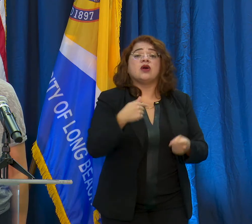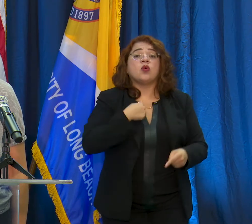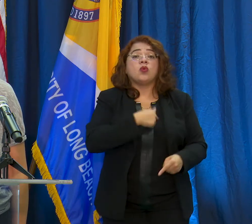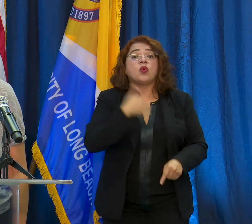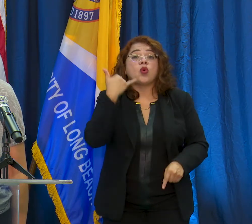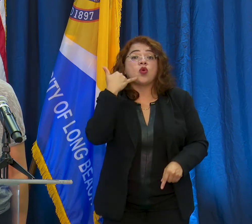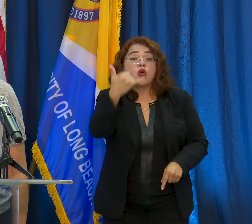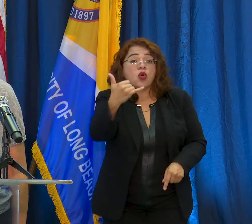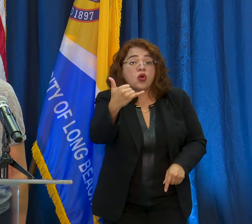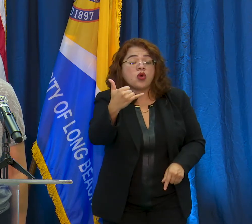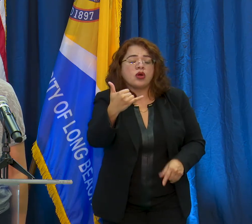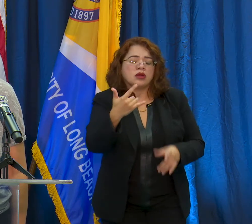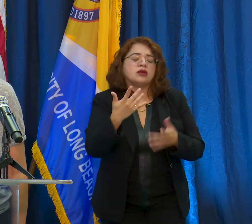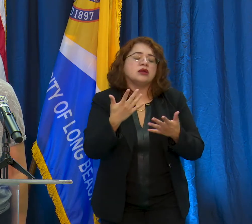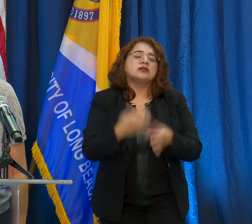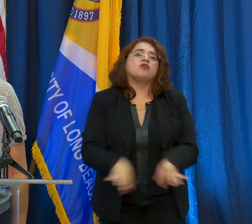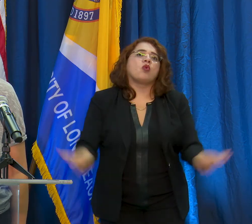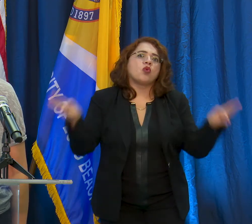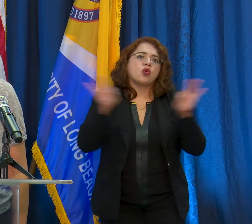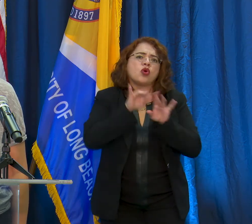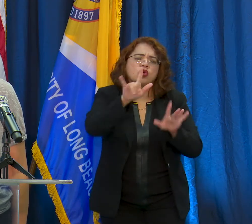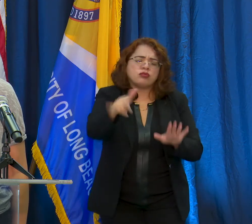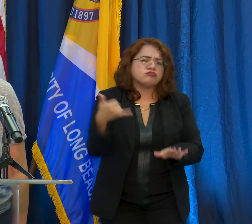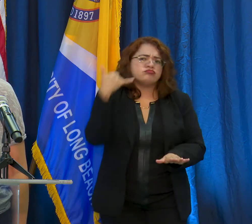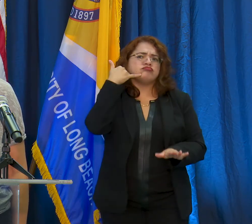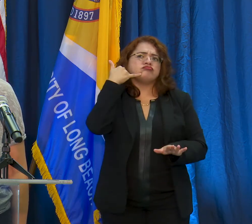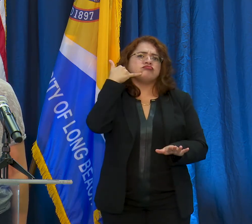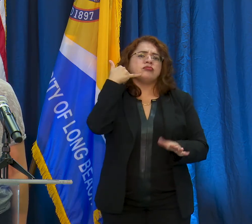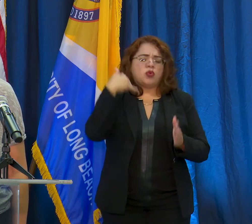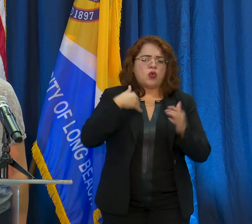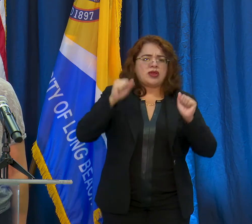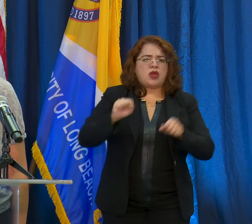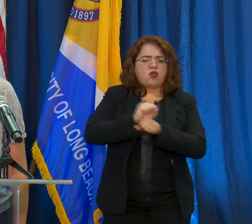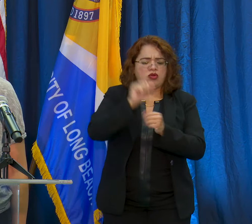make a difference in stopping the spread.